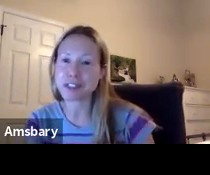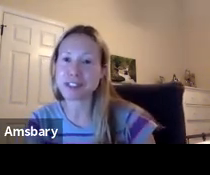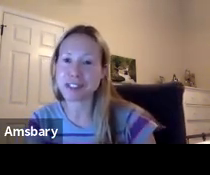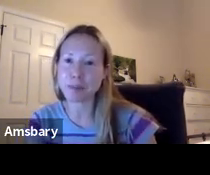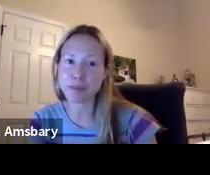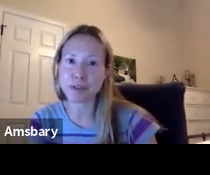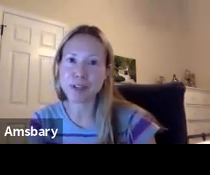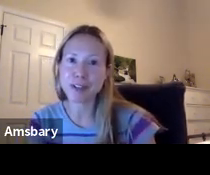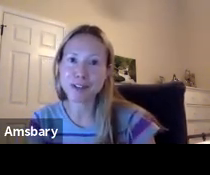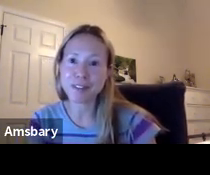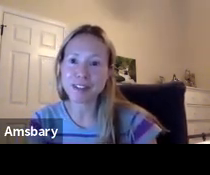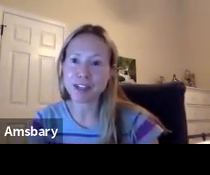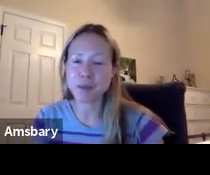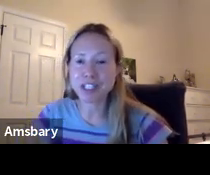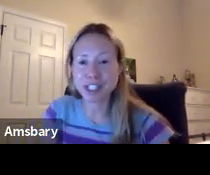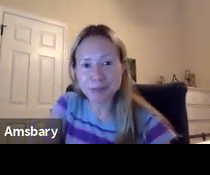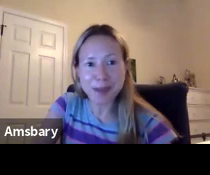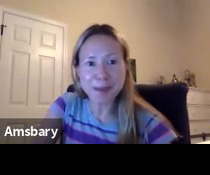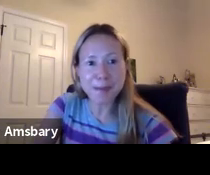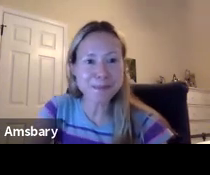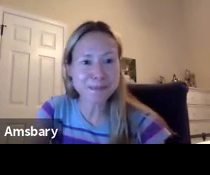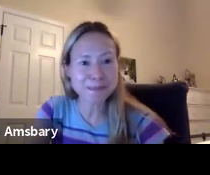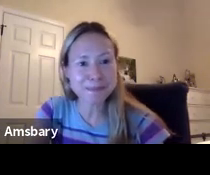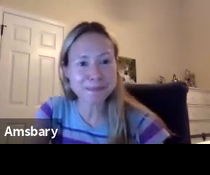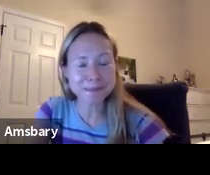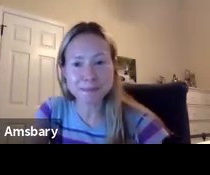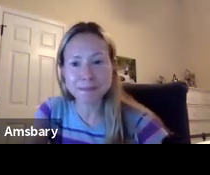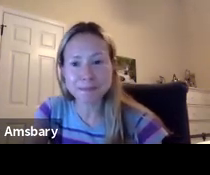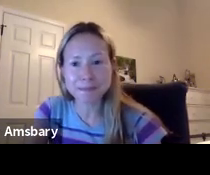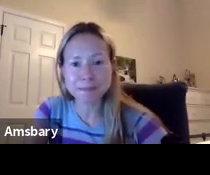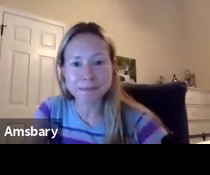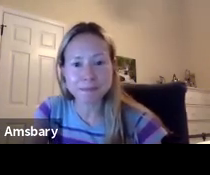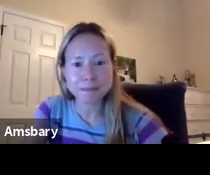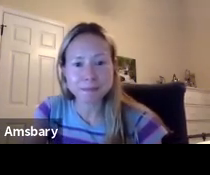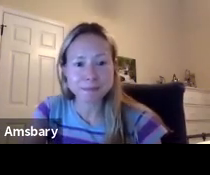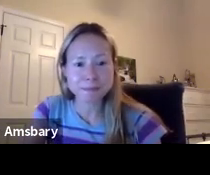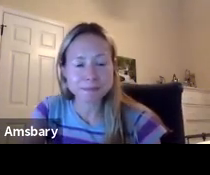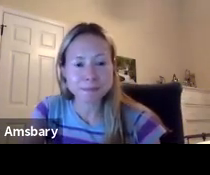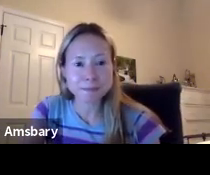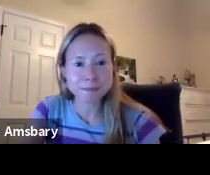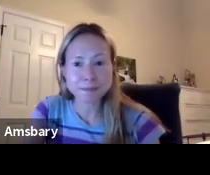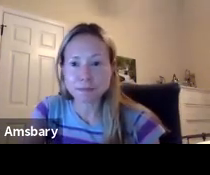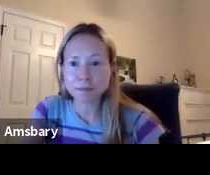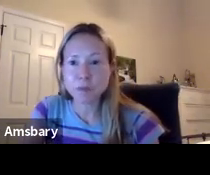questions that come through on the evaluation but